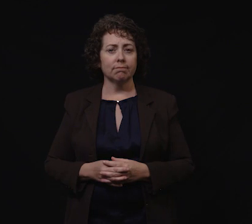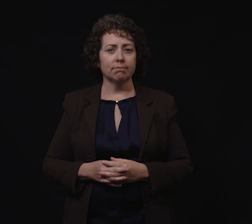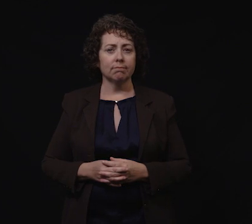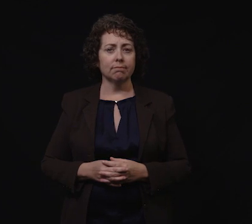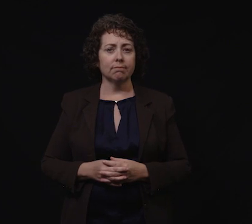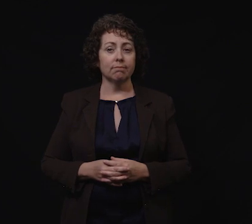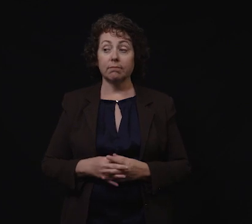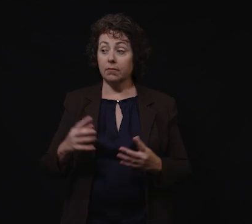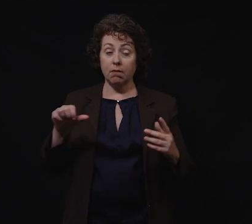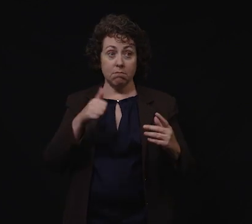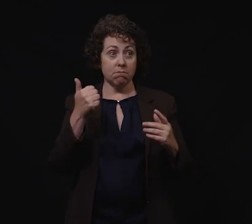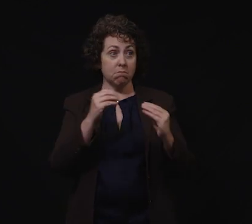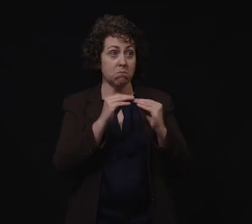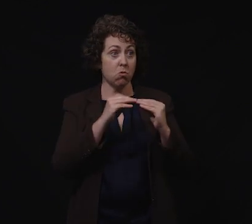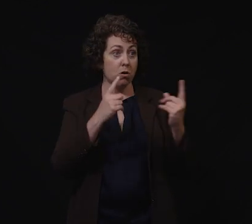Any other questions